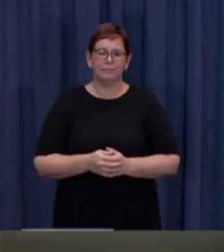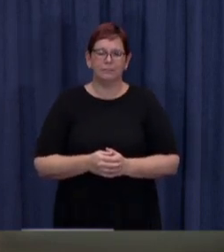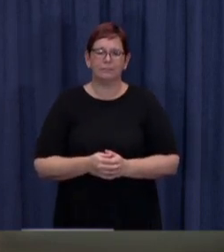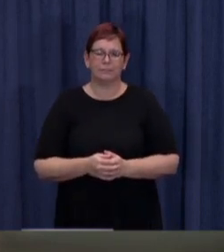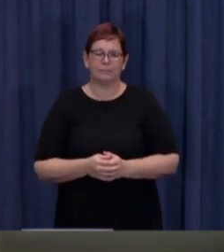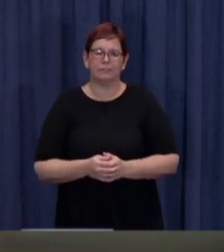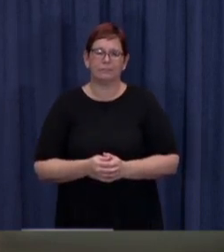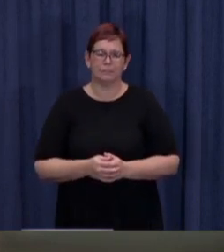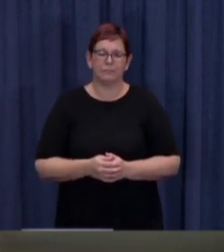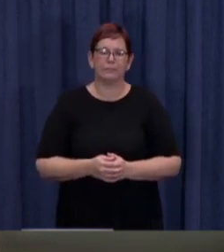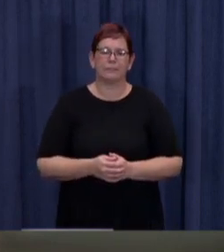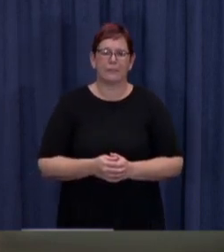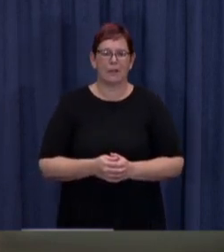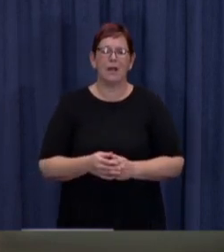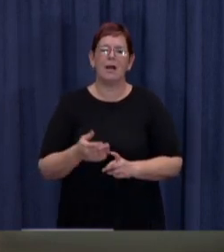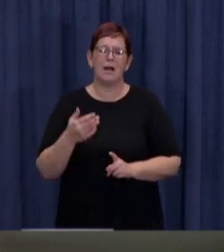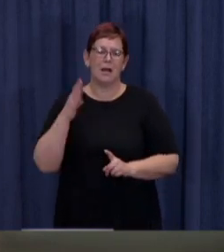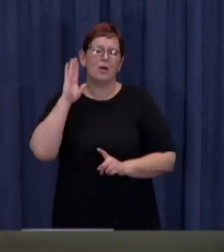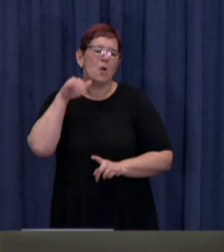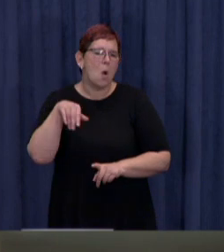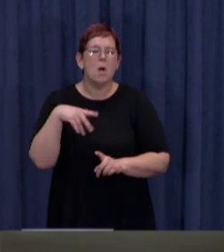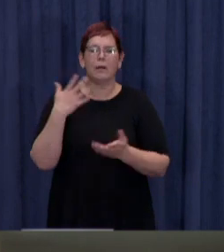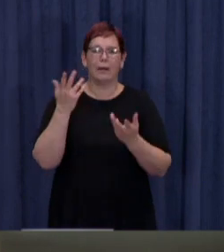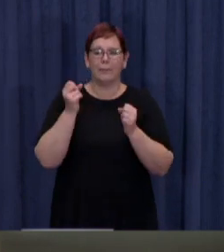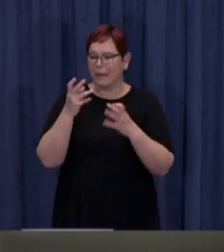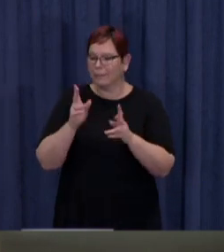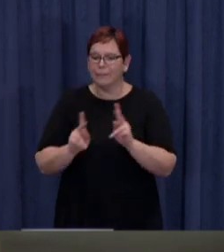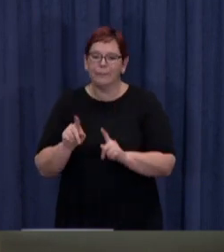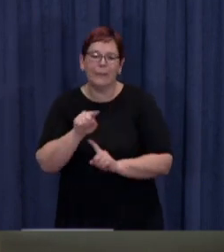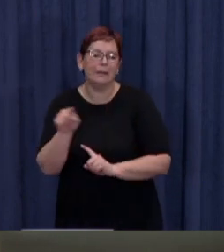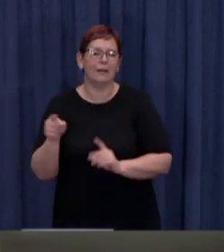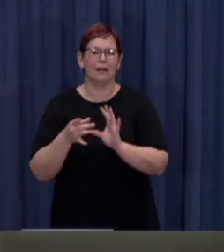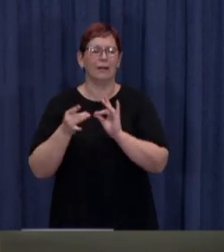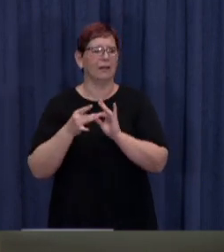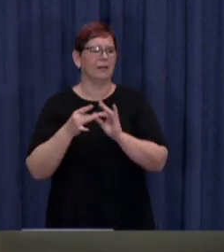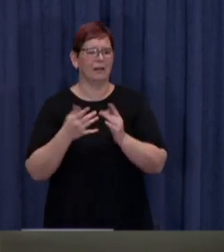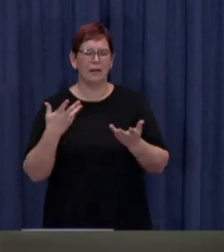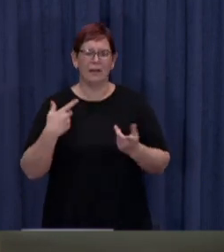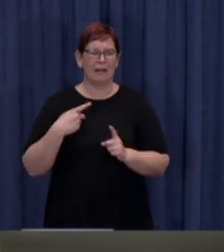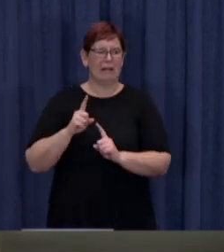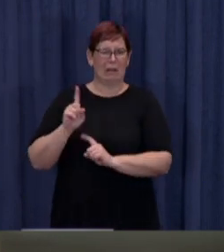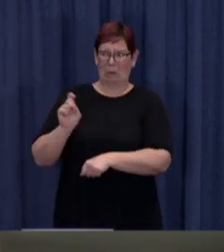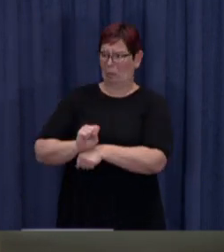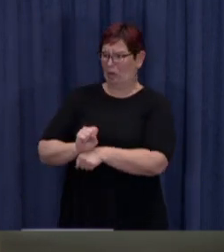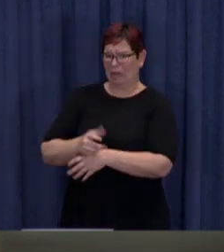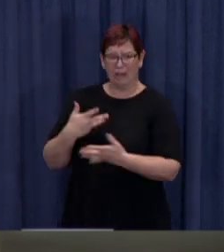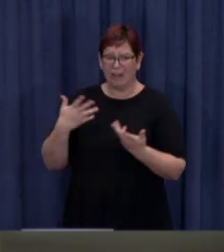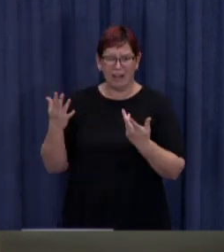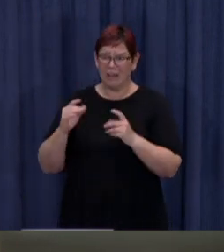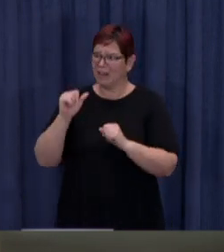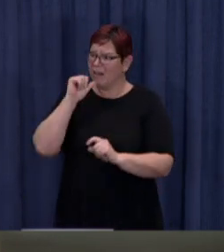does this declaration allow you to shut down those sites if need be